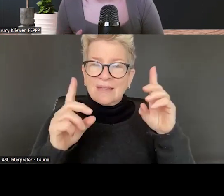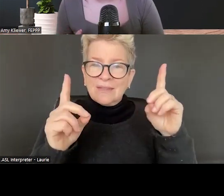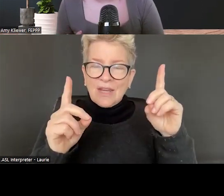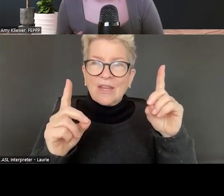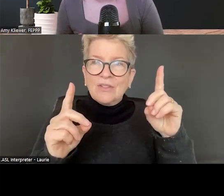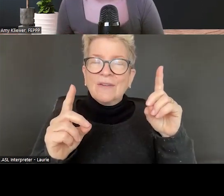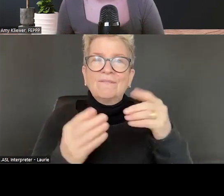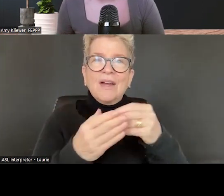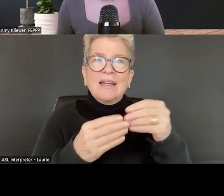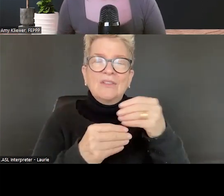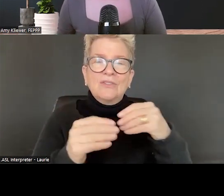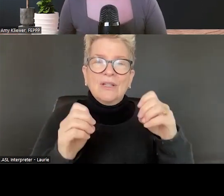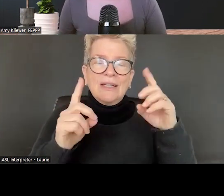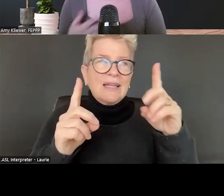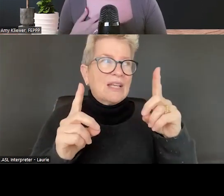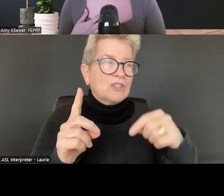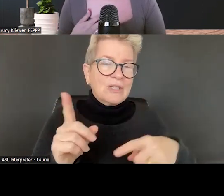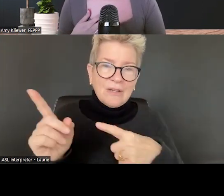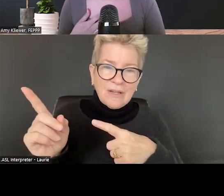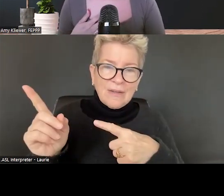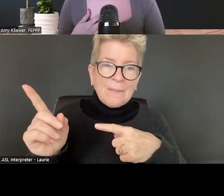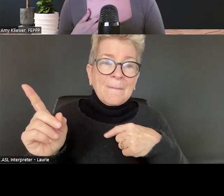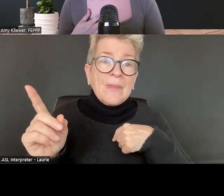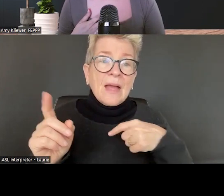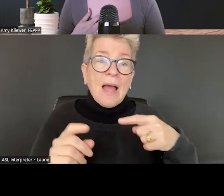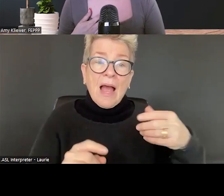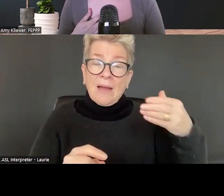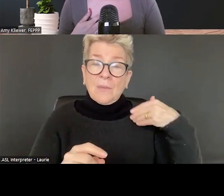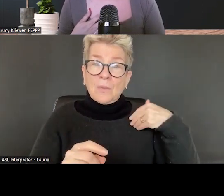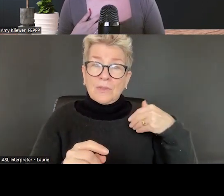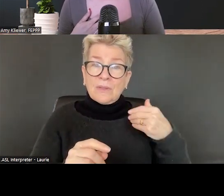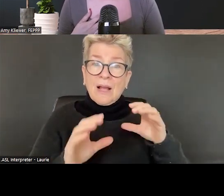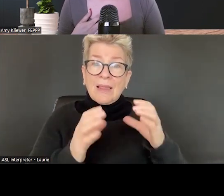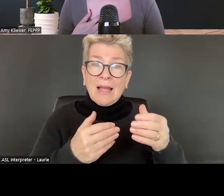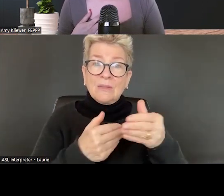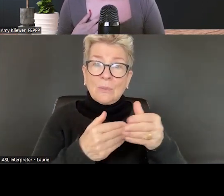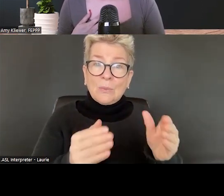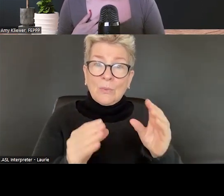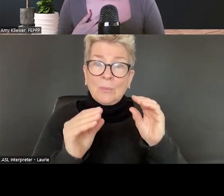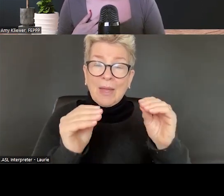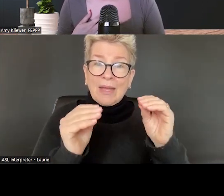learning accordion. So as a former classroom educator, we really bring a teacher centered